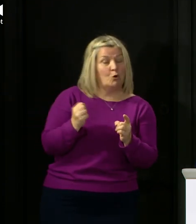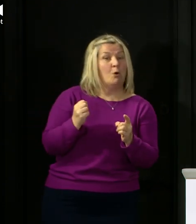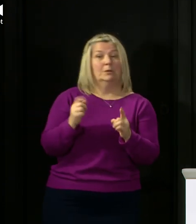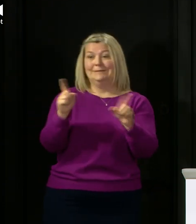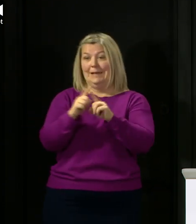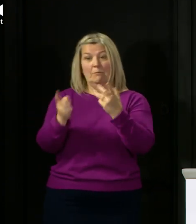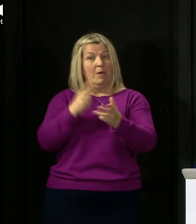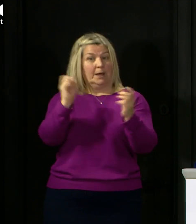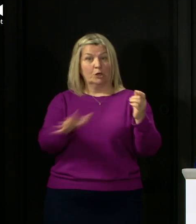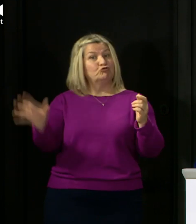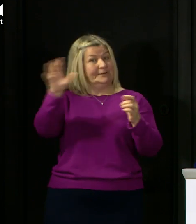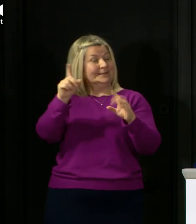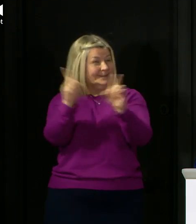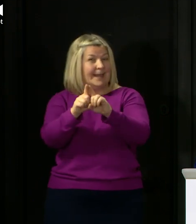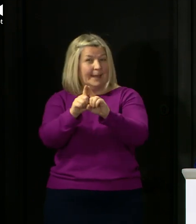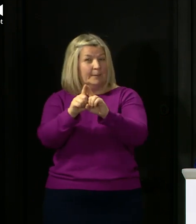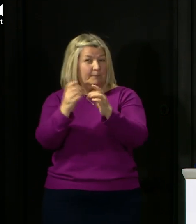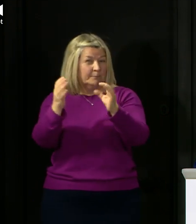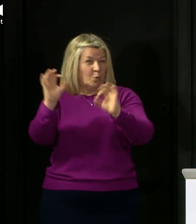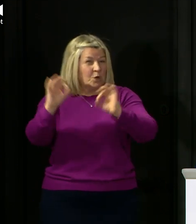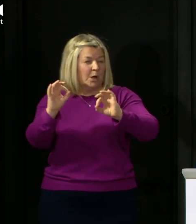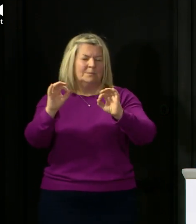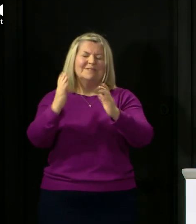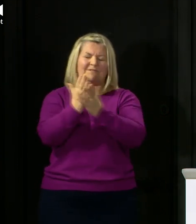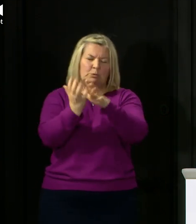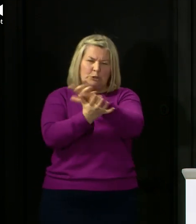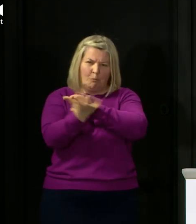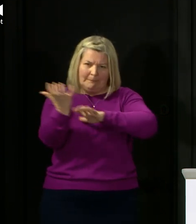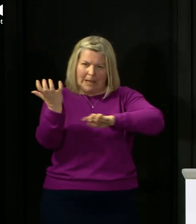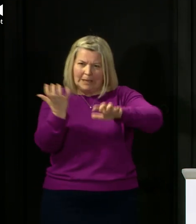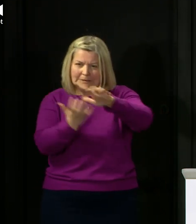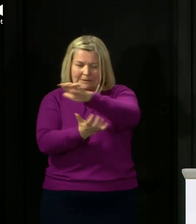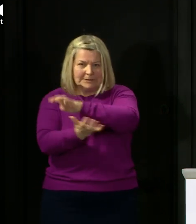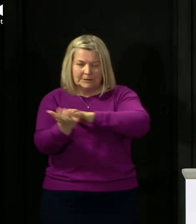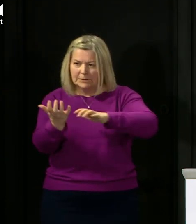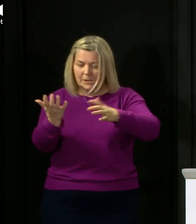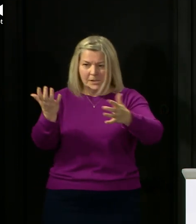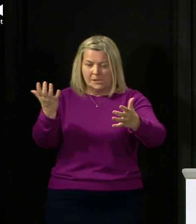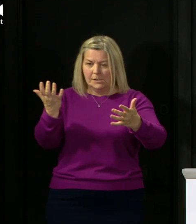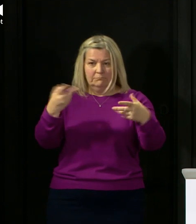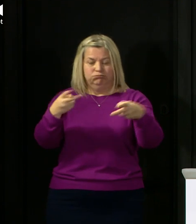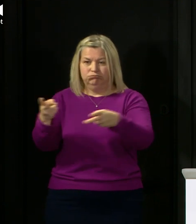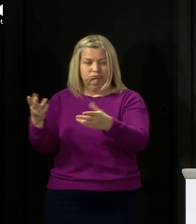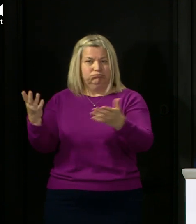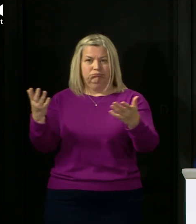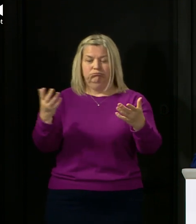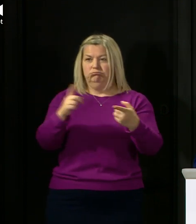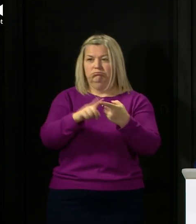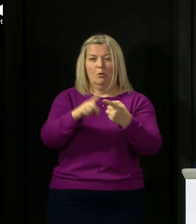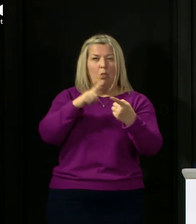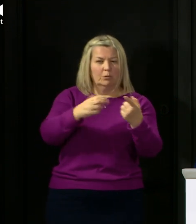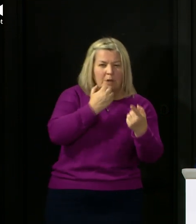other country, so it is a complicated approach that takes account of case numbers and death